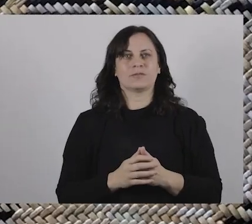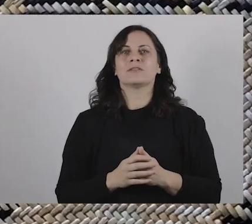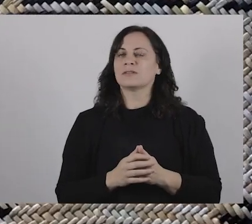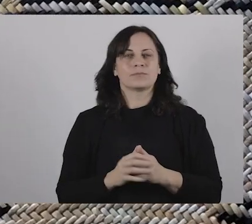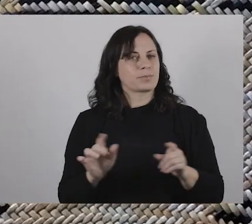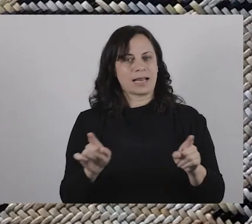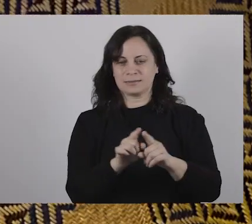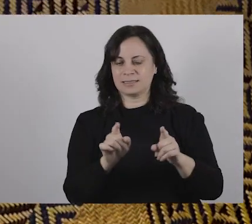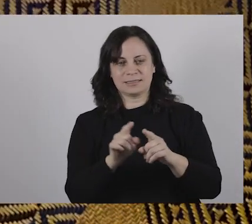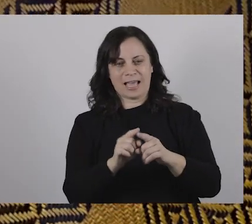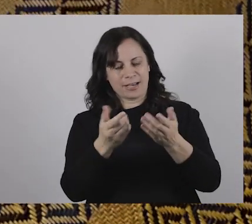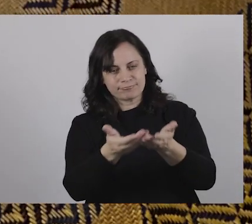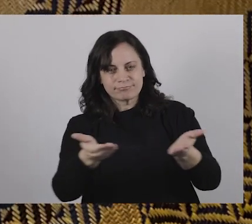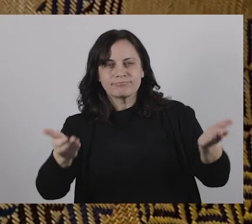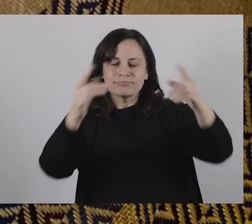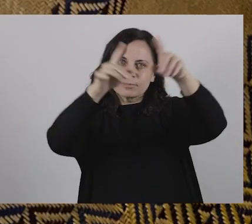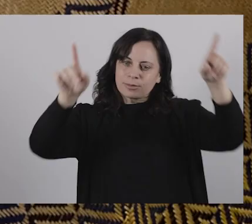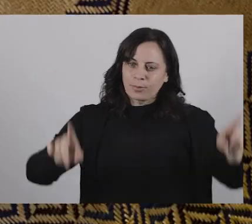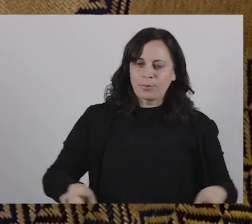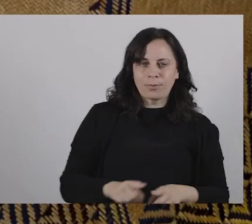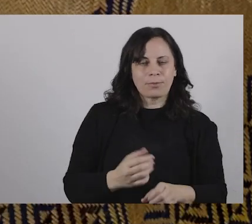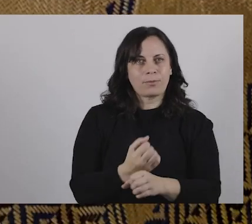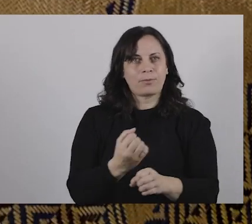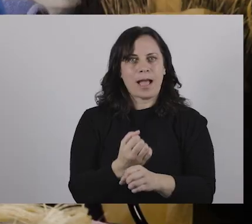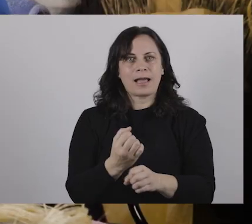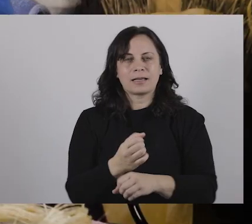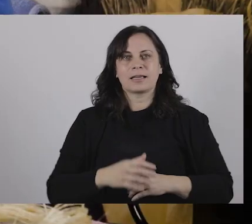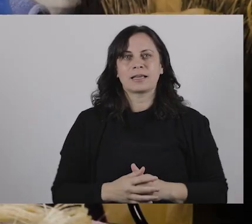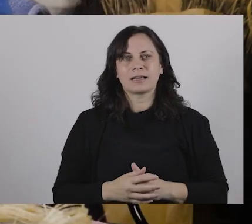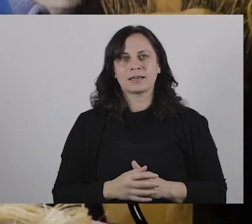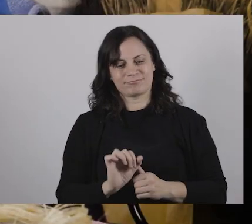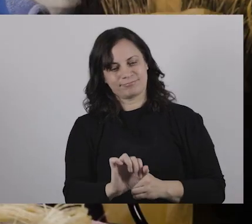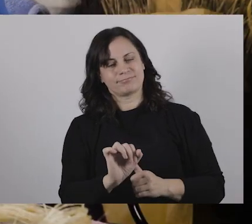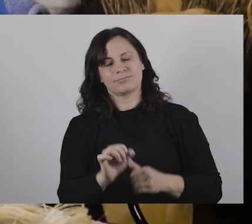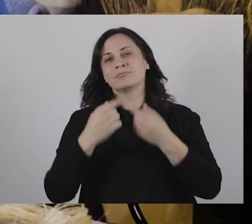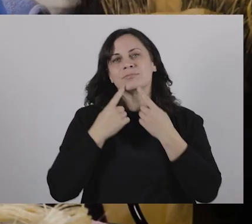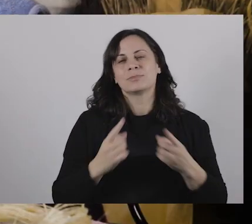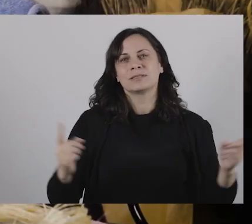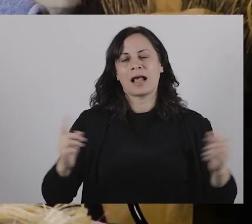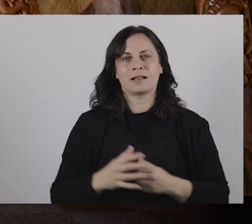has the same message. And also how the whāriki...